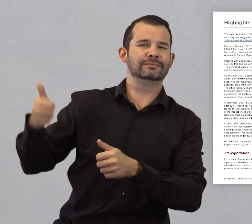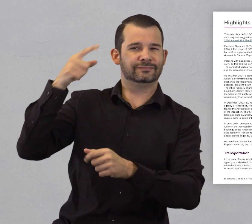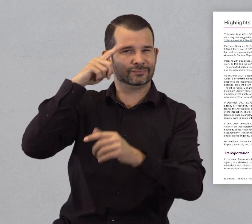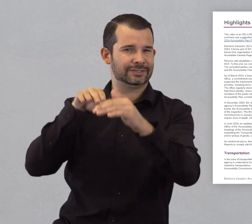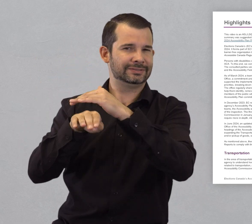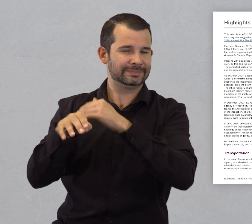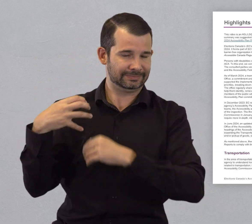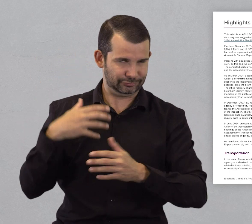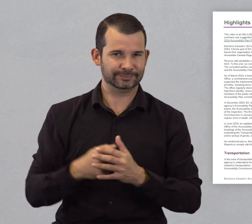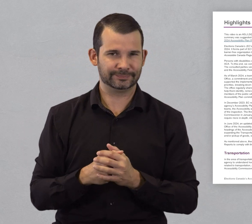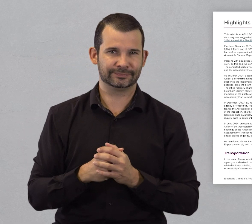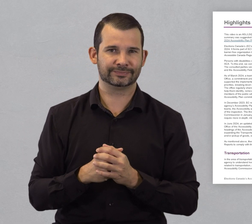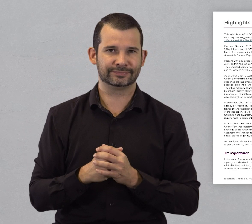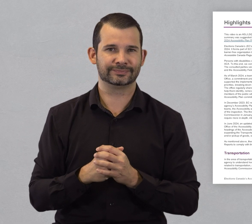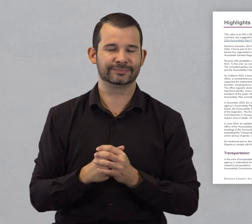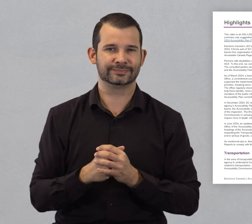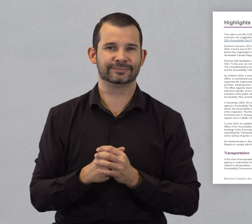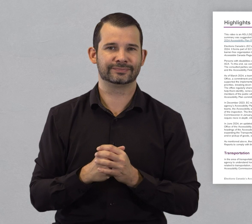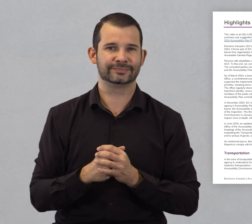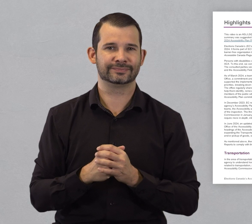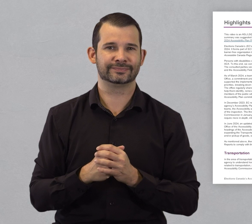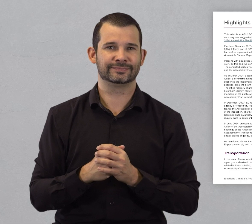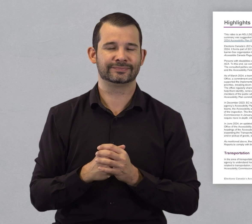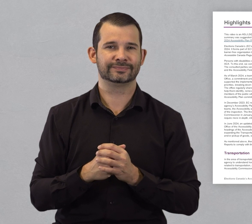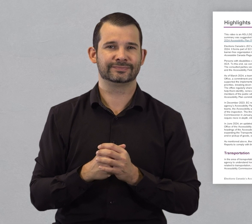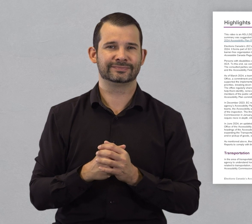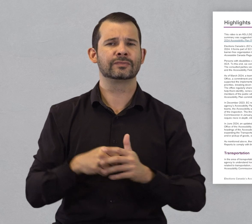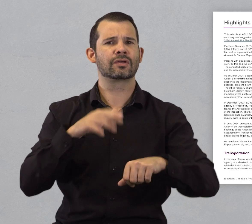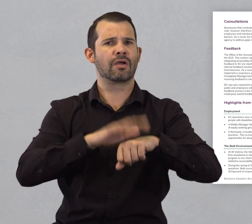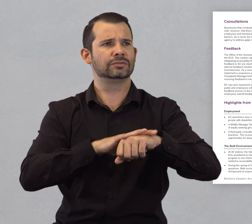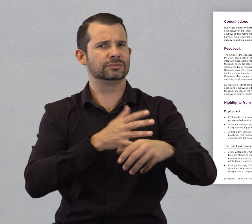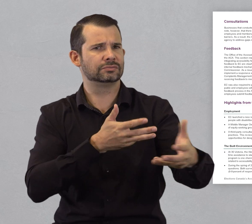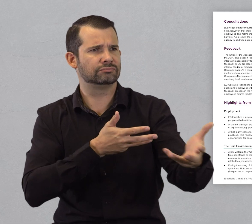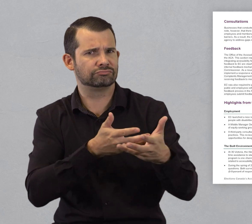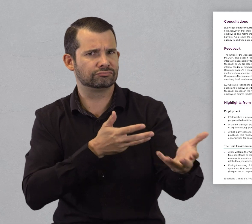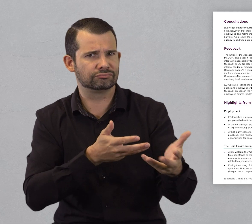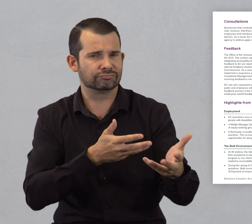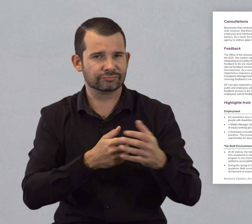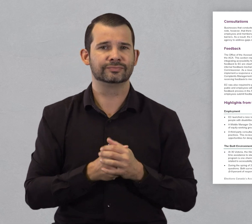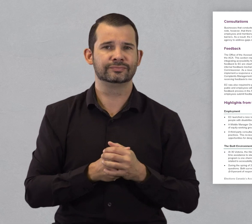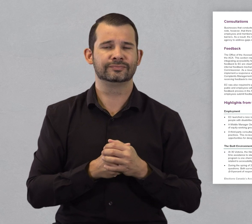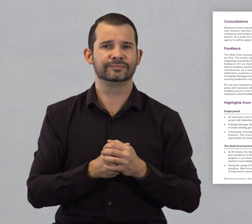the Accessibility Commissioner. Consultations